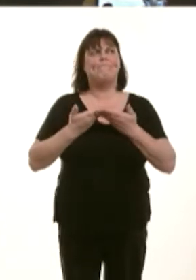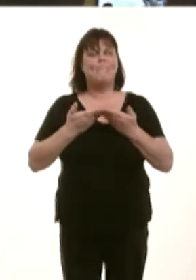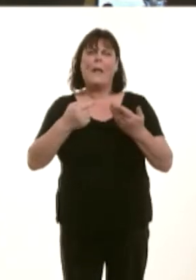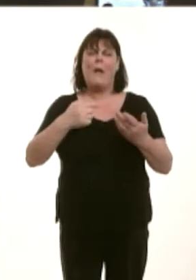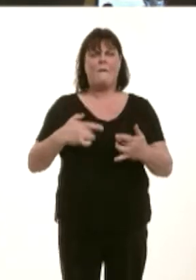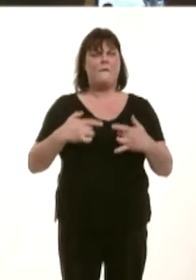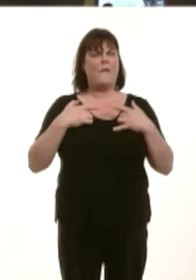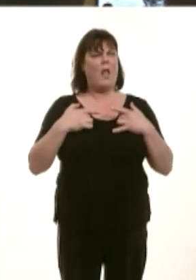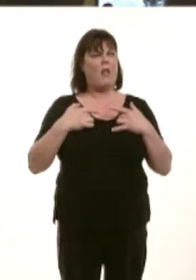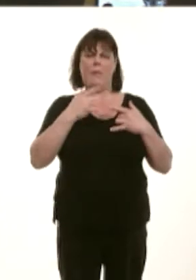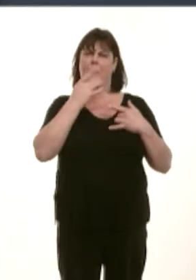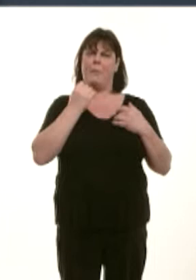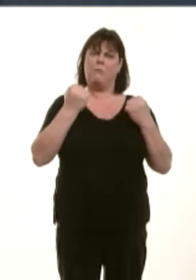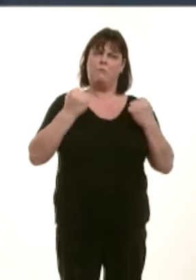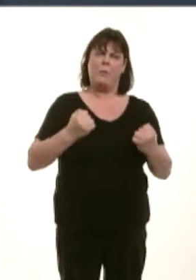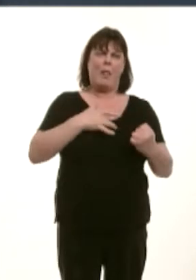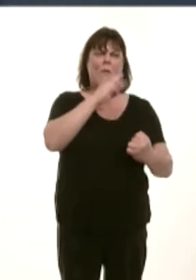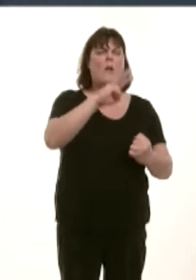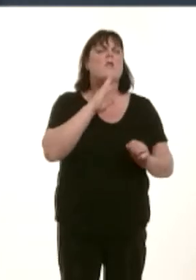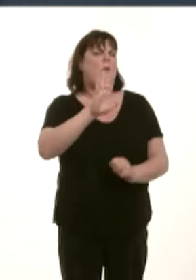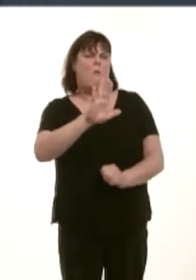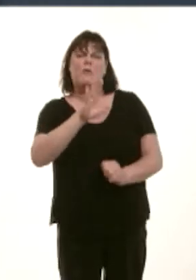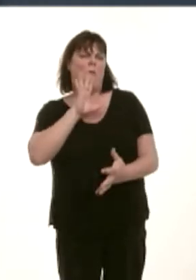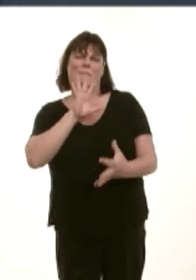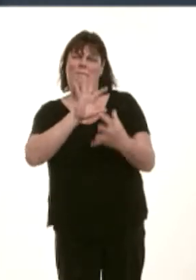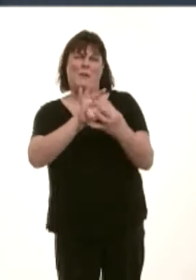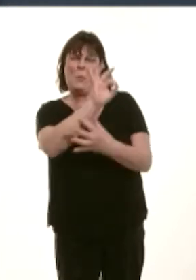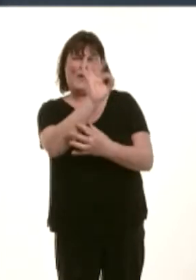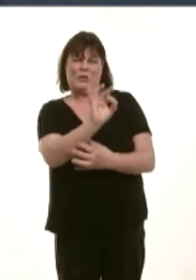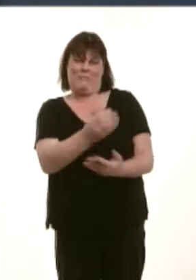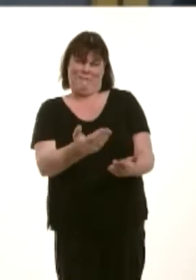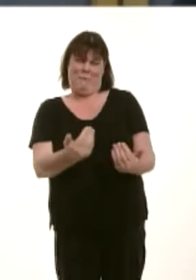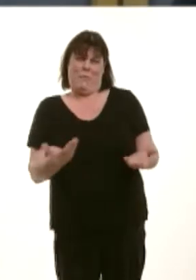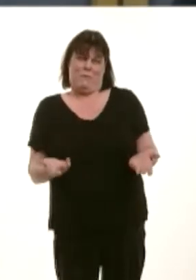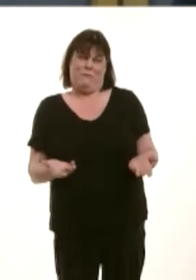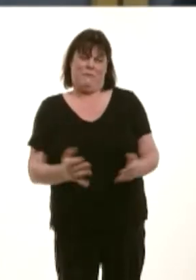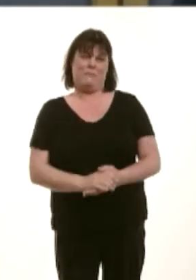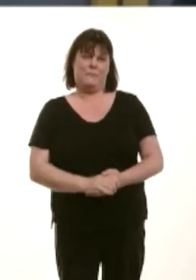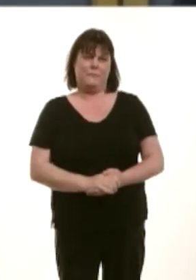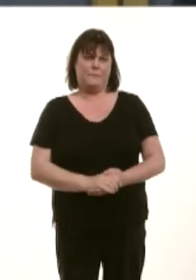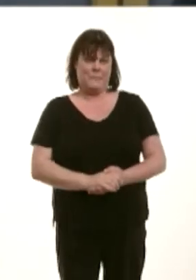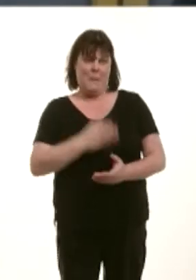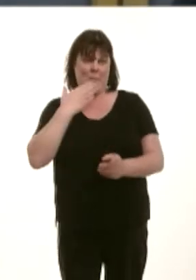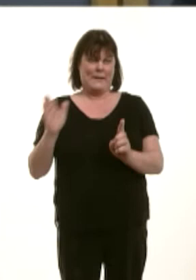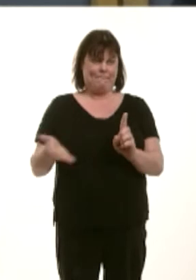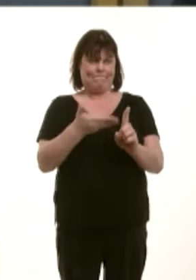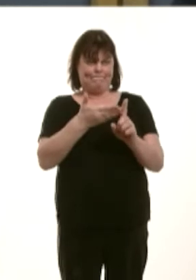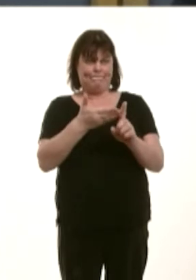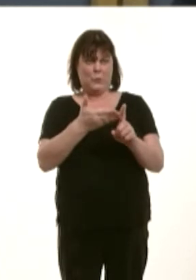Y Llywydd / The Presiding Officer: I think you’re stretching it a little far, if I may say. So, can you come to a question? Keith Davies: Okay.